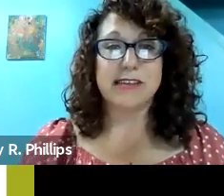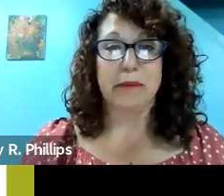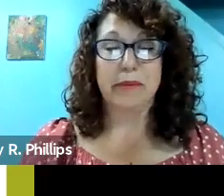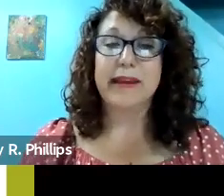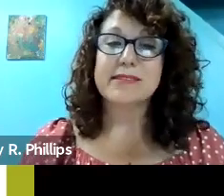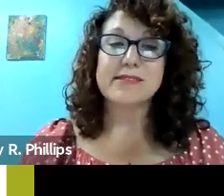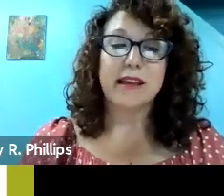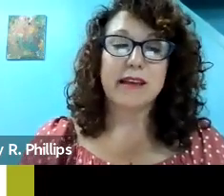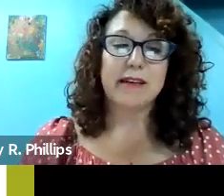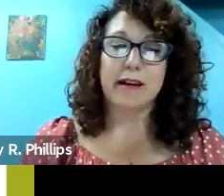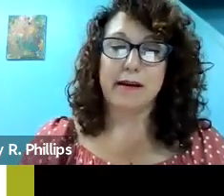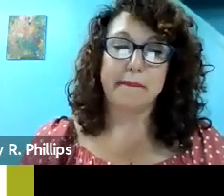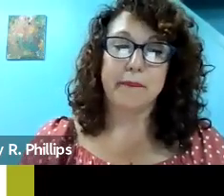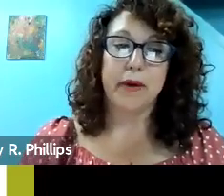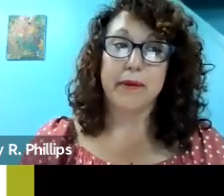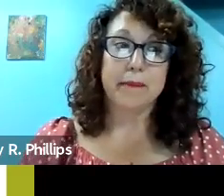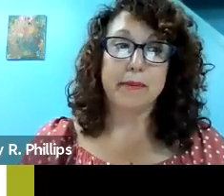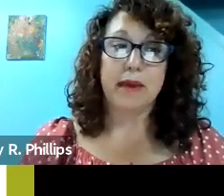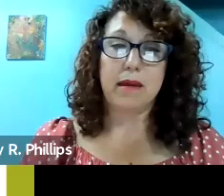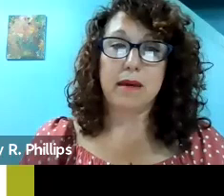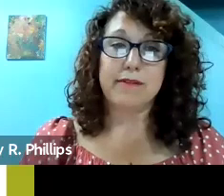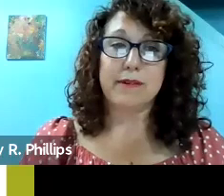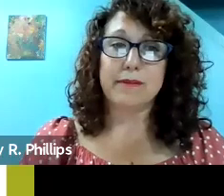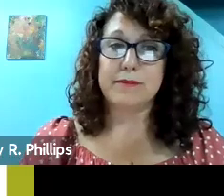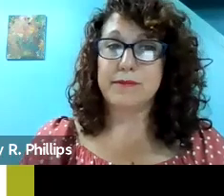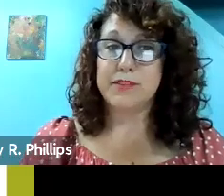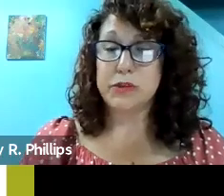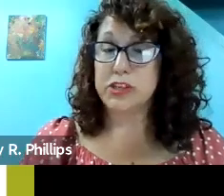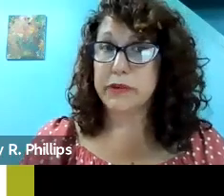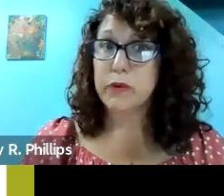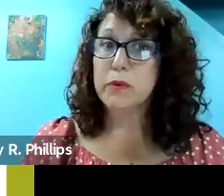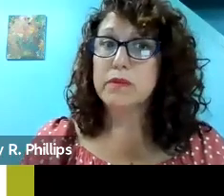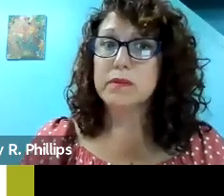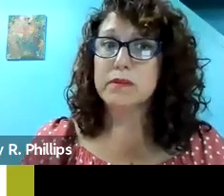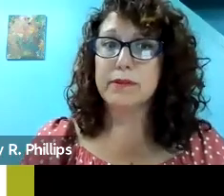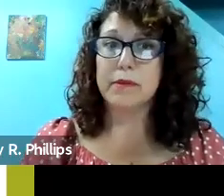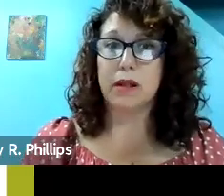that take place, whether it be switching schools, from an